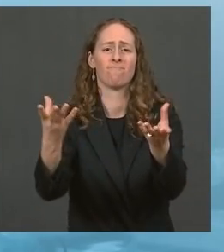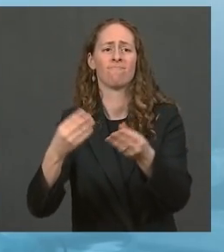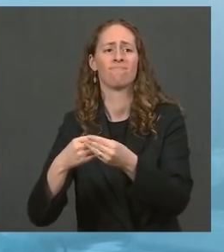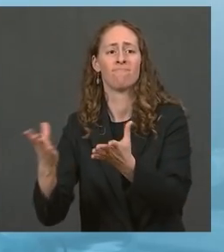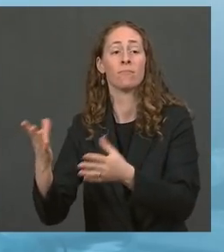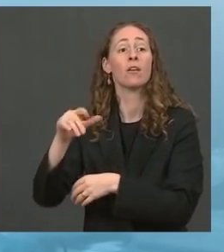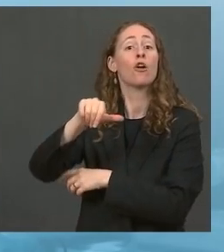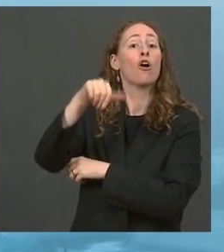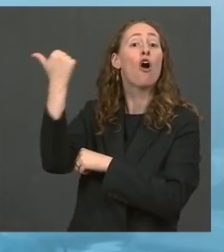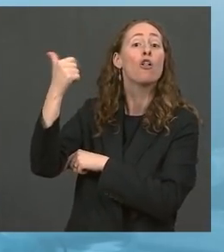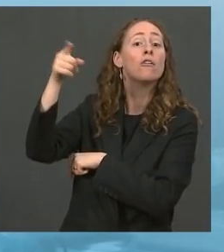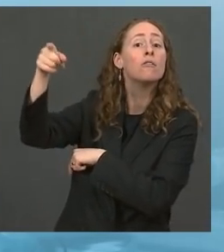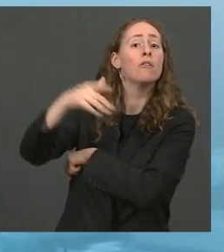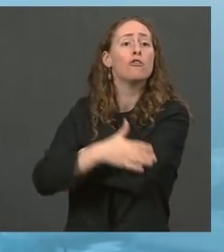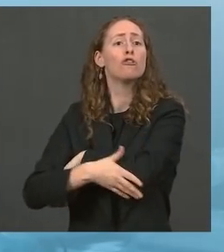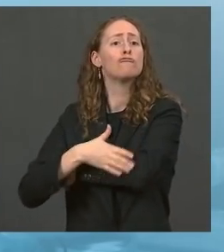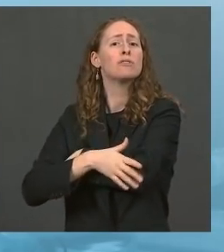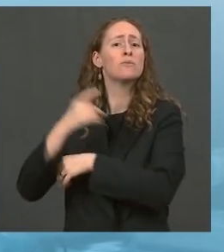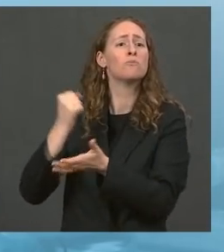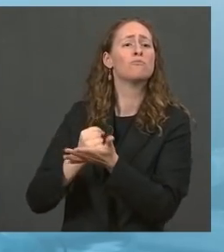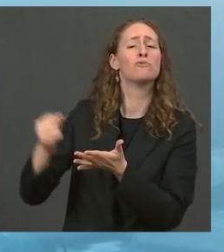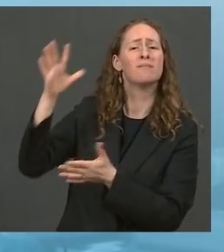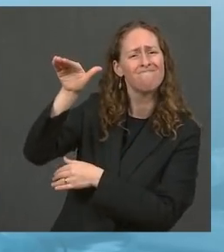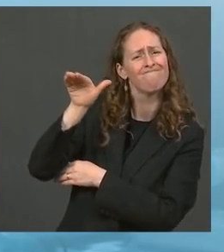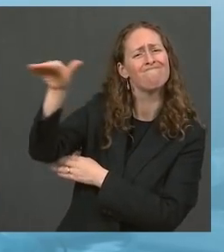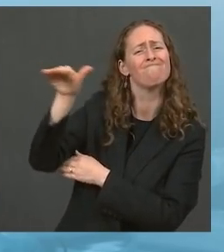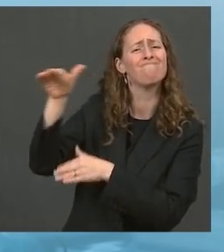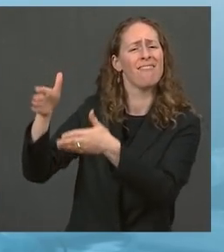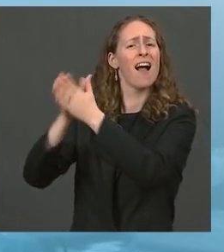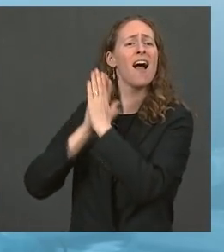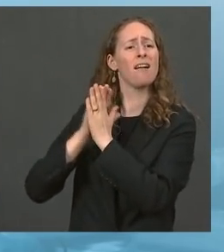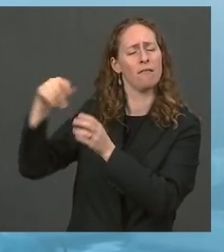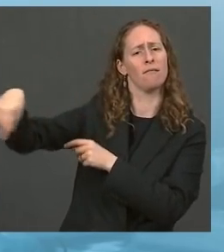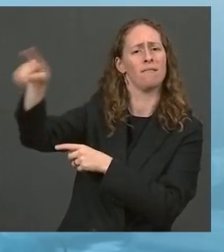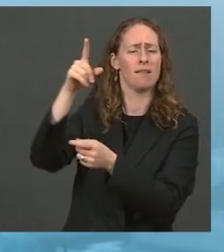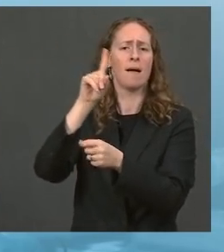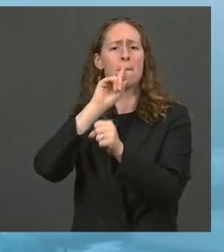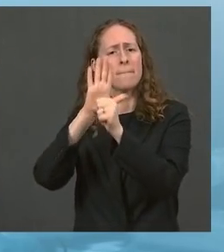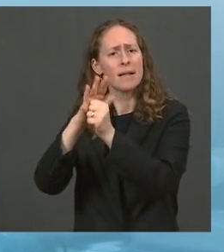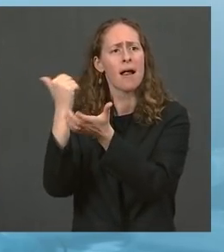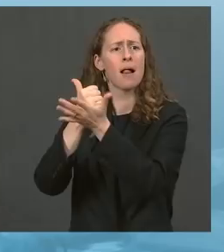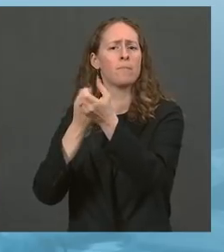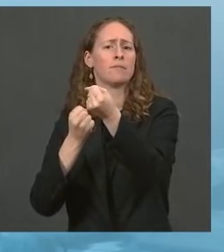on their own ambitious vaccine donations and pledges. That's why, today, we're launching